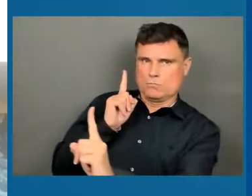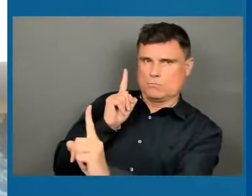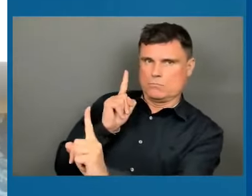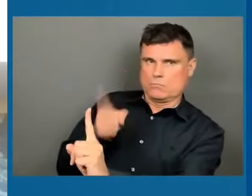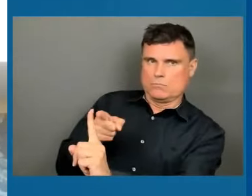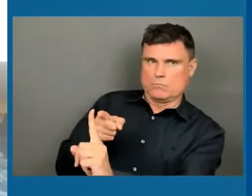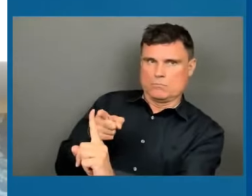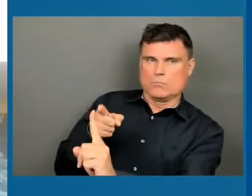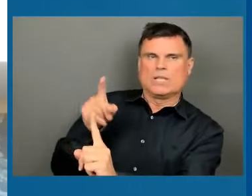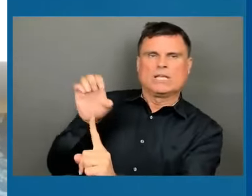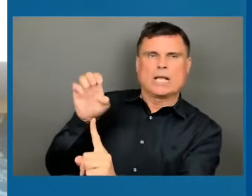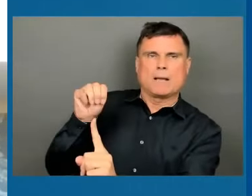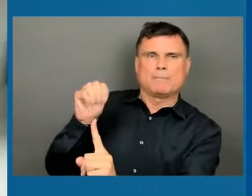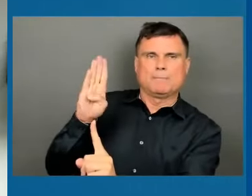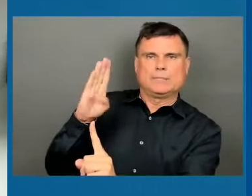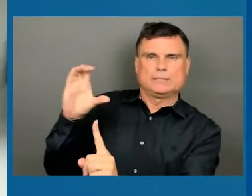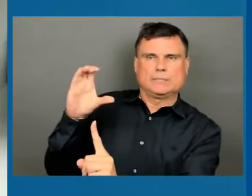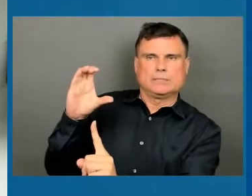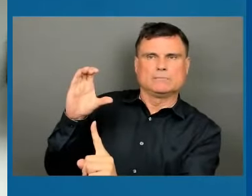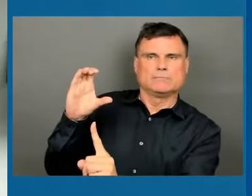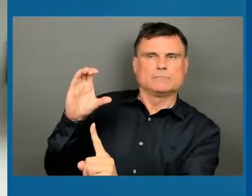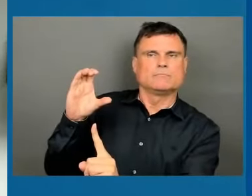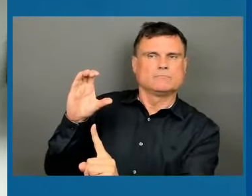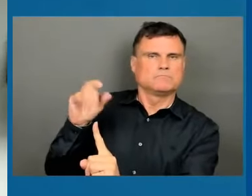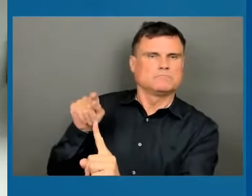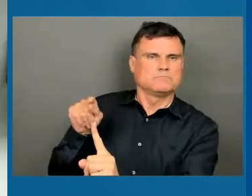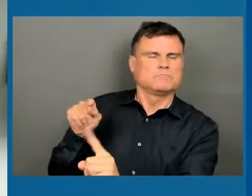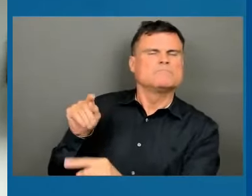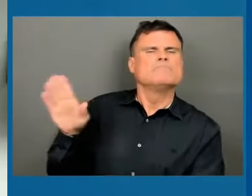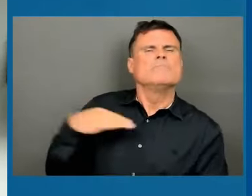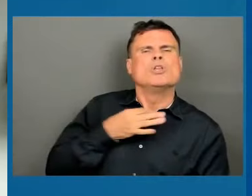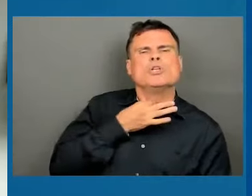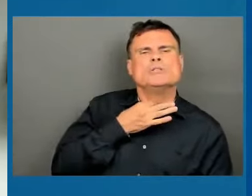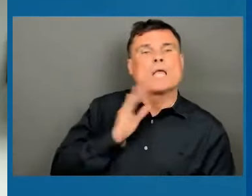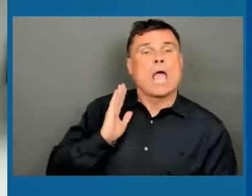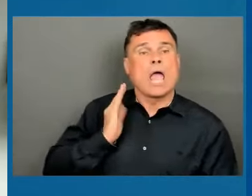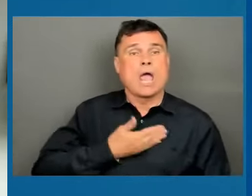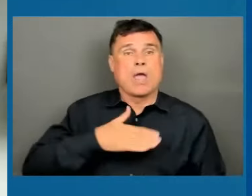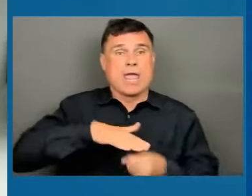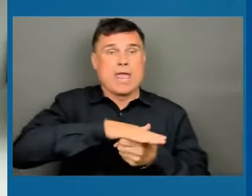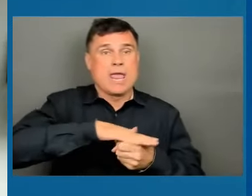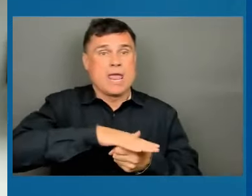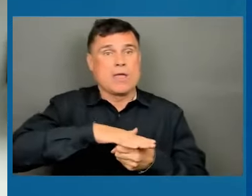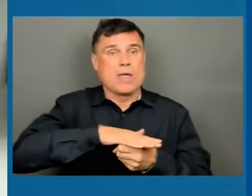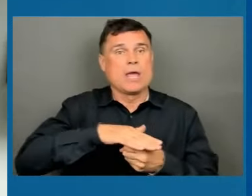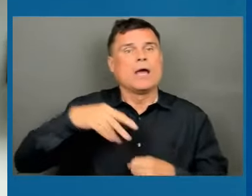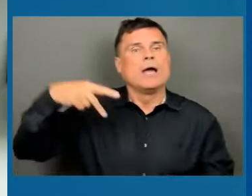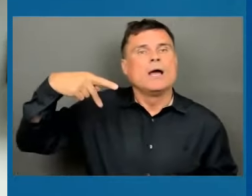been delivered to the Lea rd region specifically as they are under a flood -- I know you